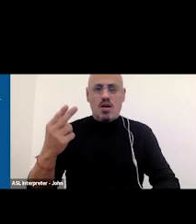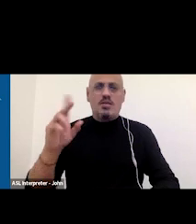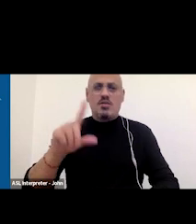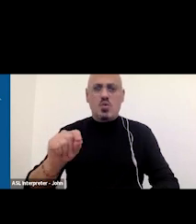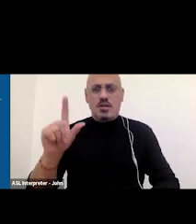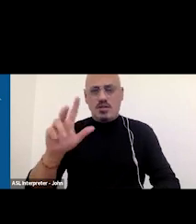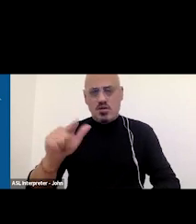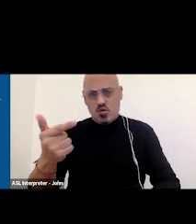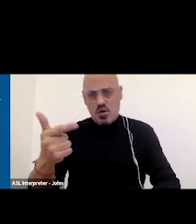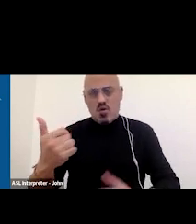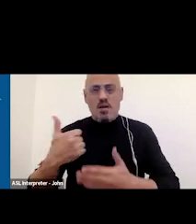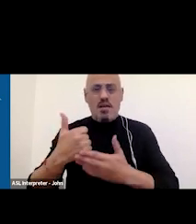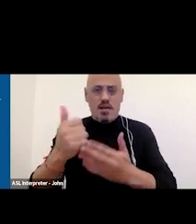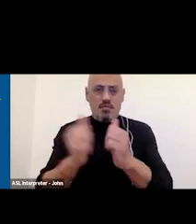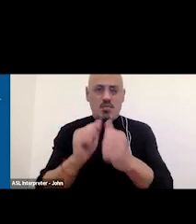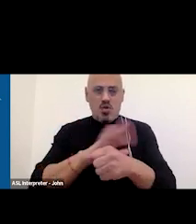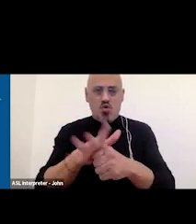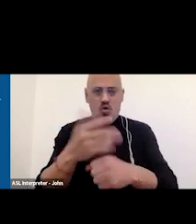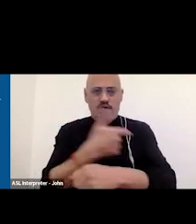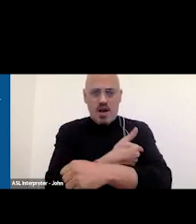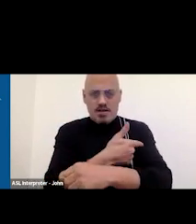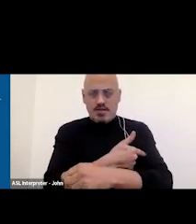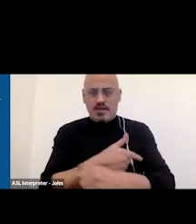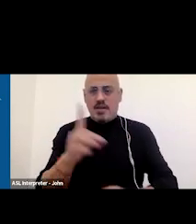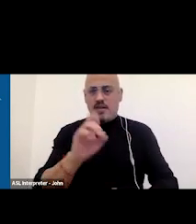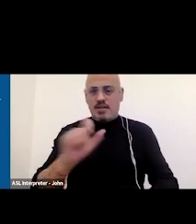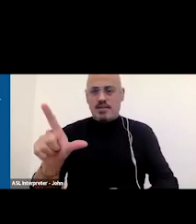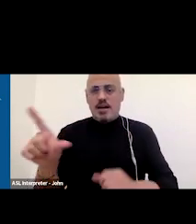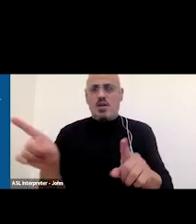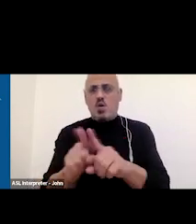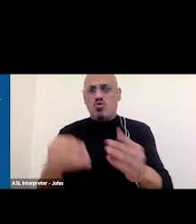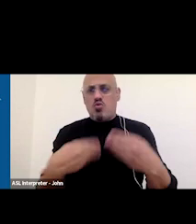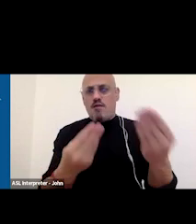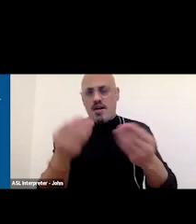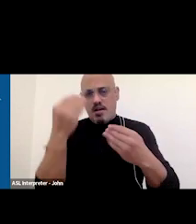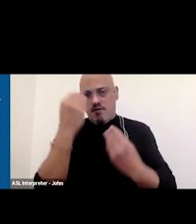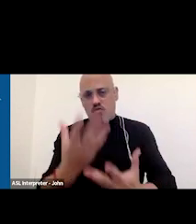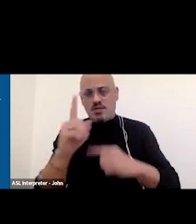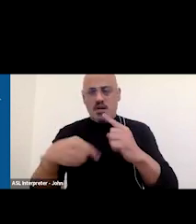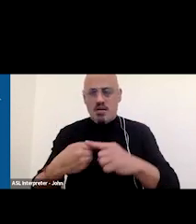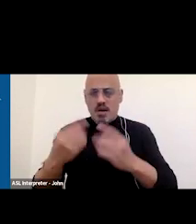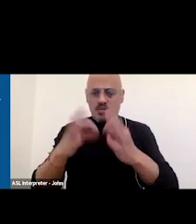access COVID-19 vaccinations. DIAL also provides information about essential services